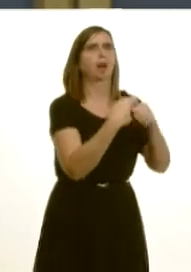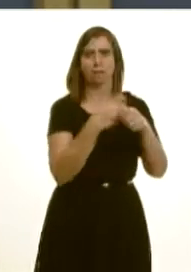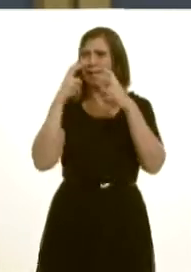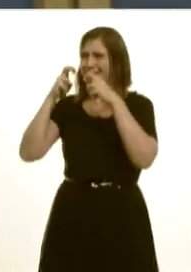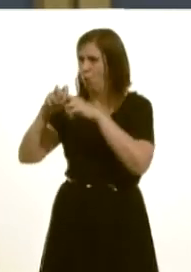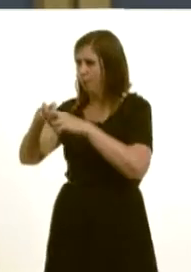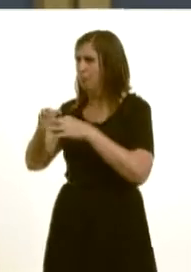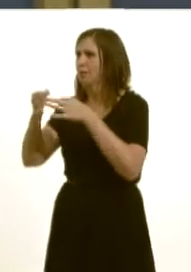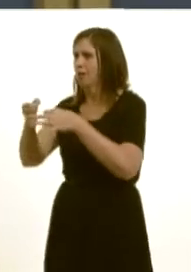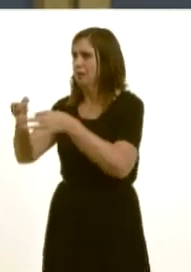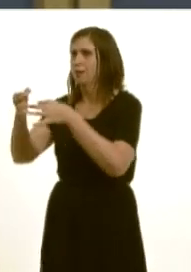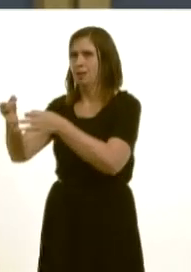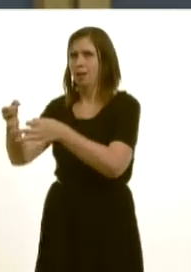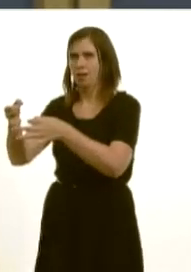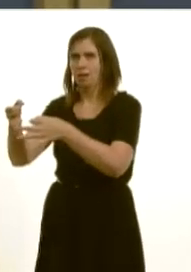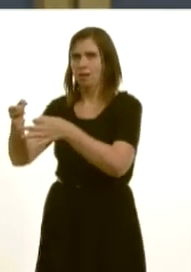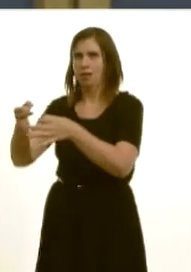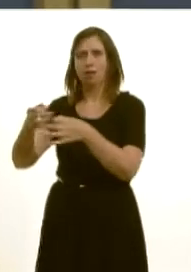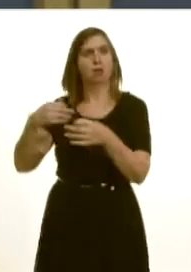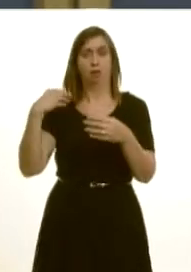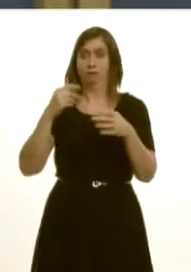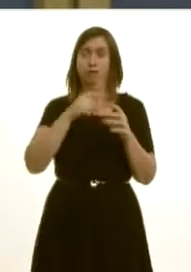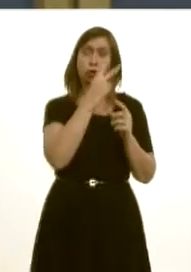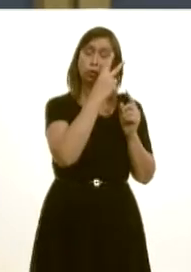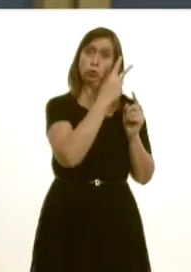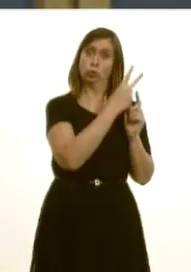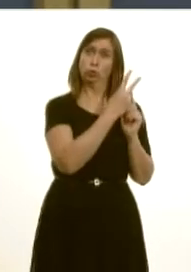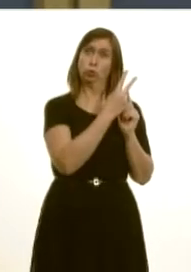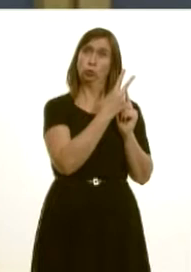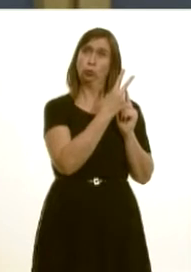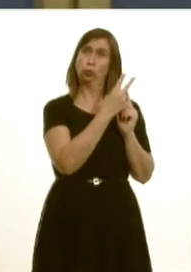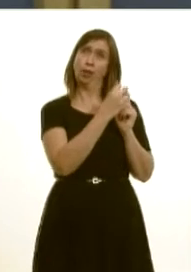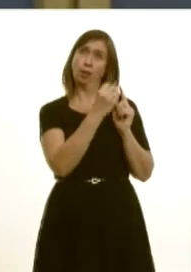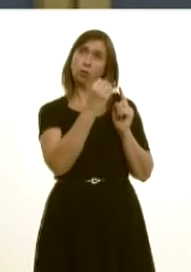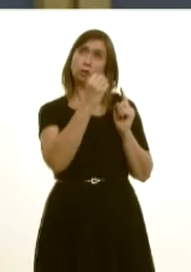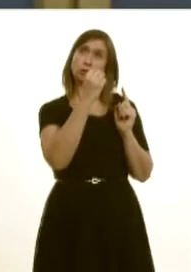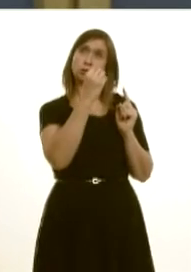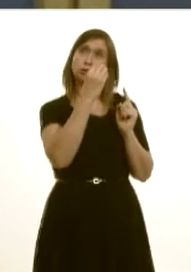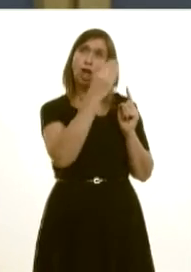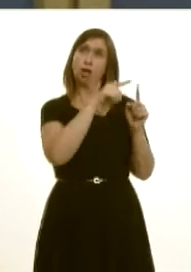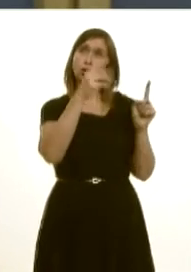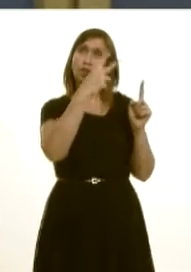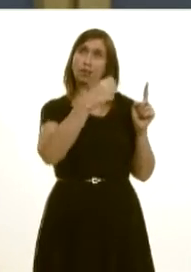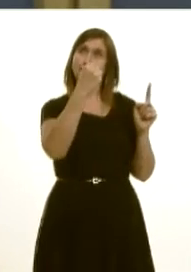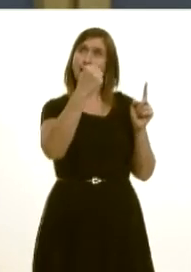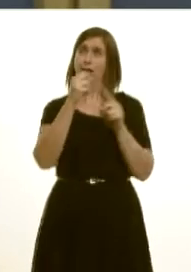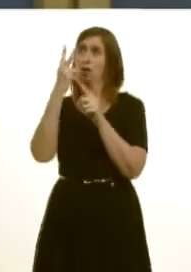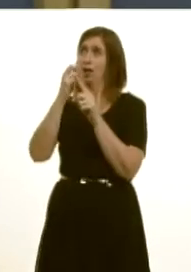boards have risen in recent years with figures from between 2009-10 and 2012-13 seeing a